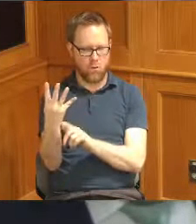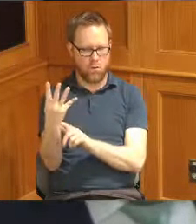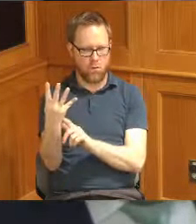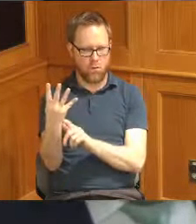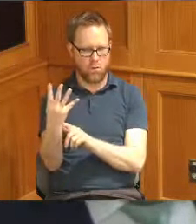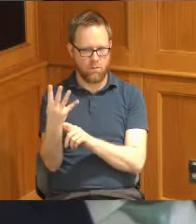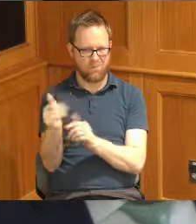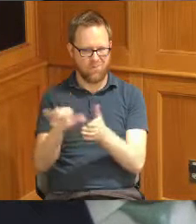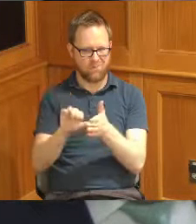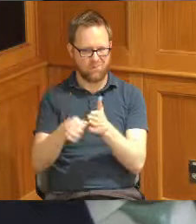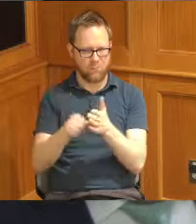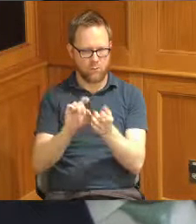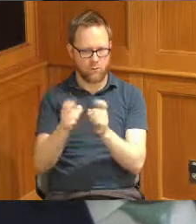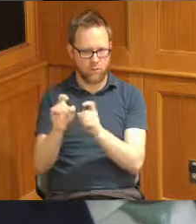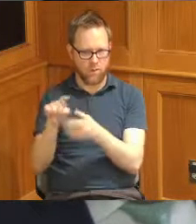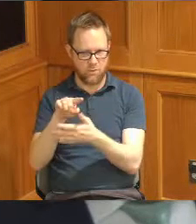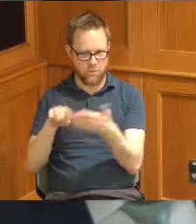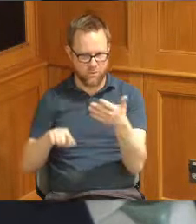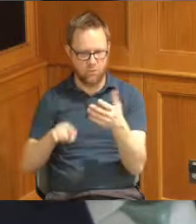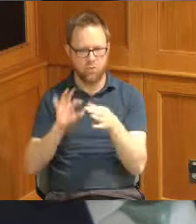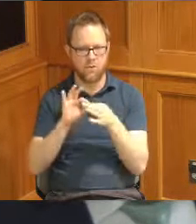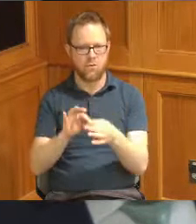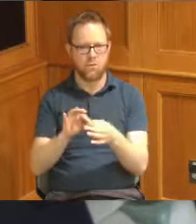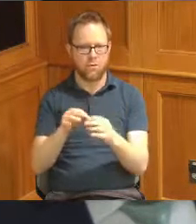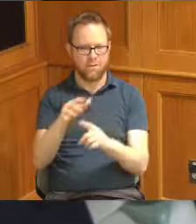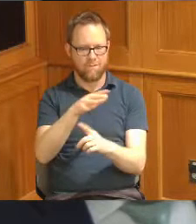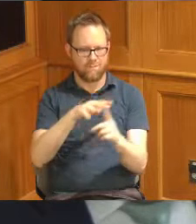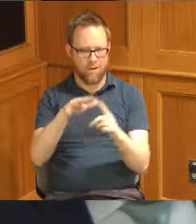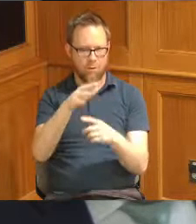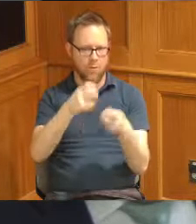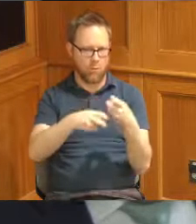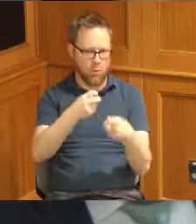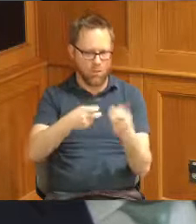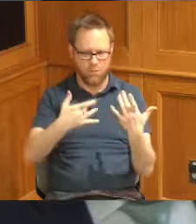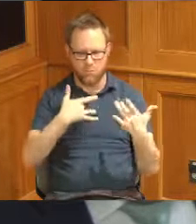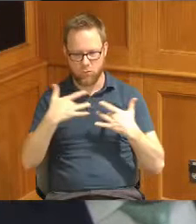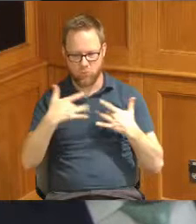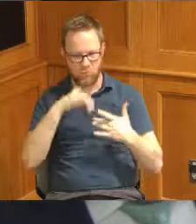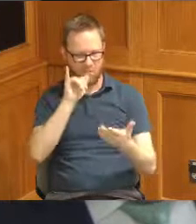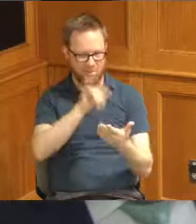relates to environmental issues and concerns that type of thing and I believe there is now